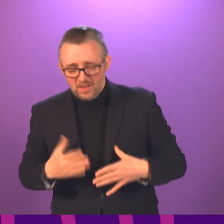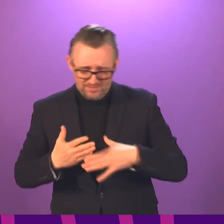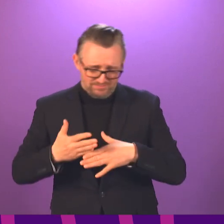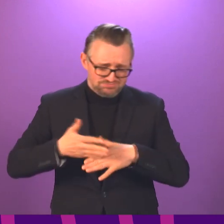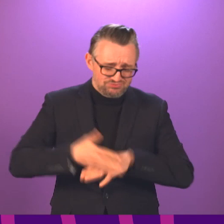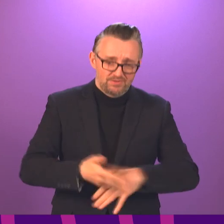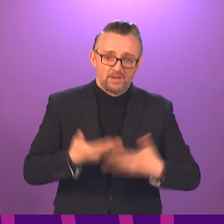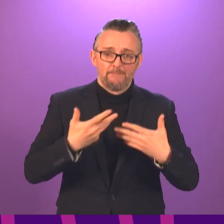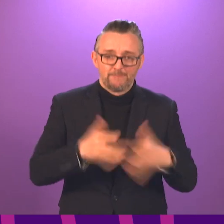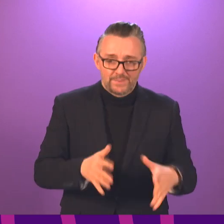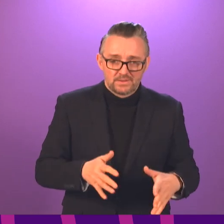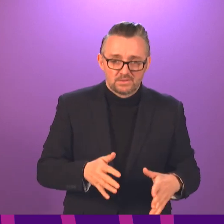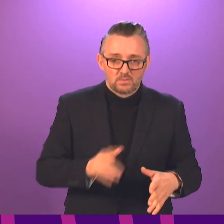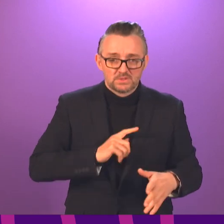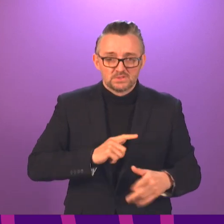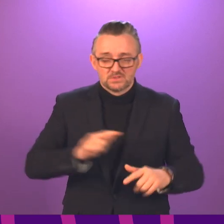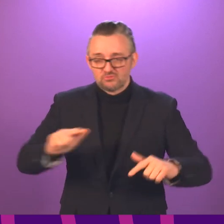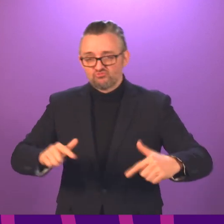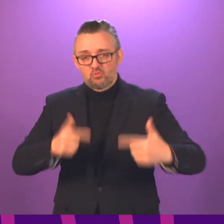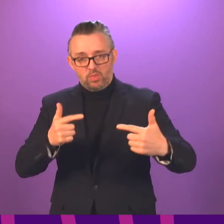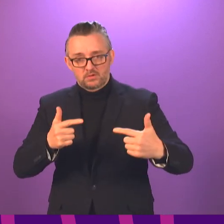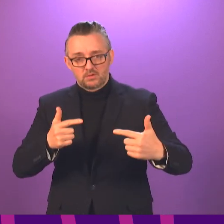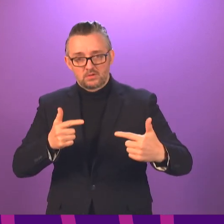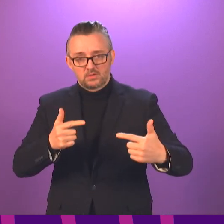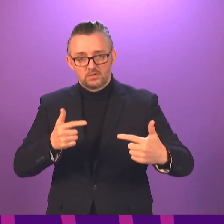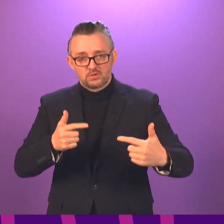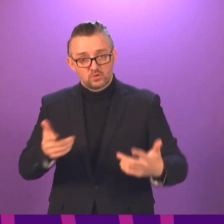hard with the remote learning. Is this the way to reward them?